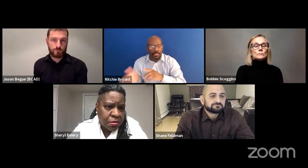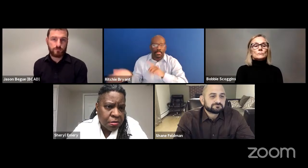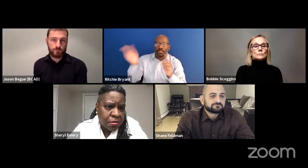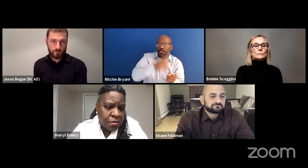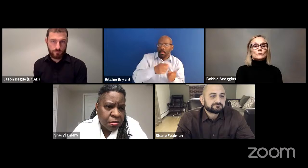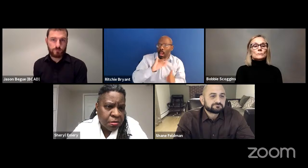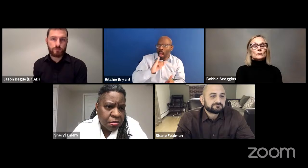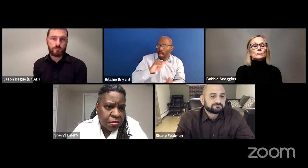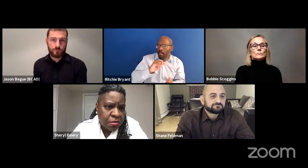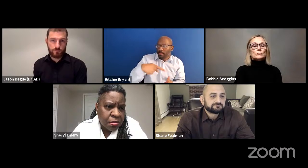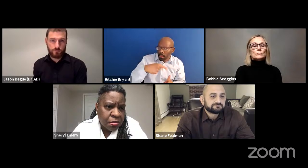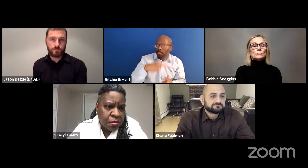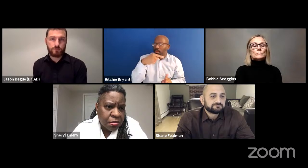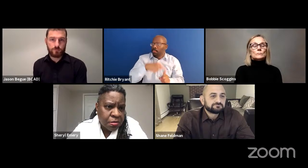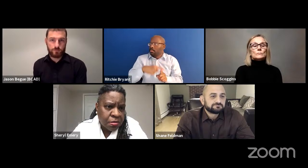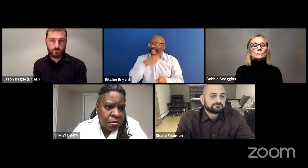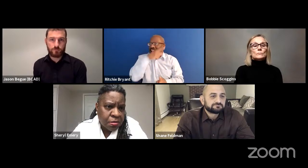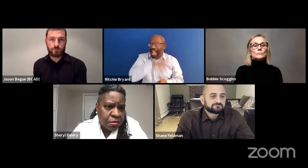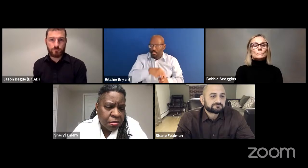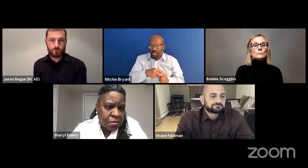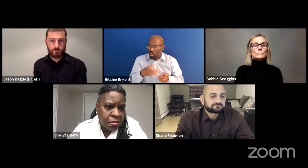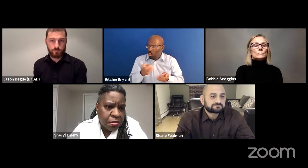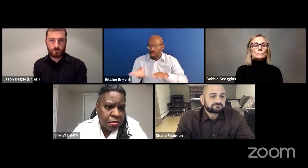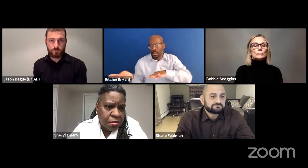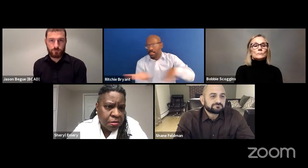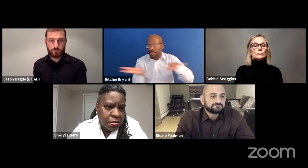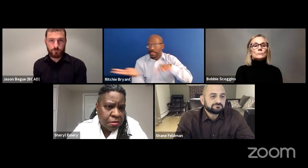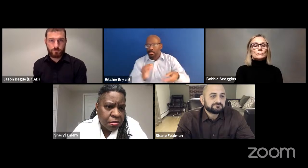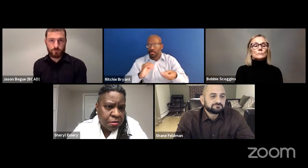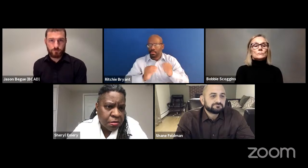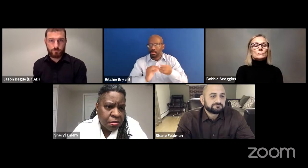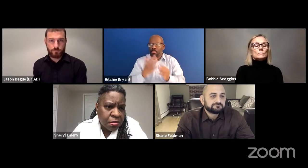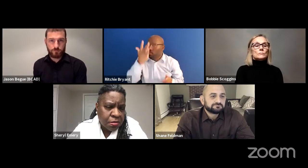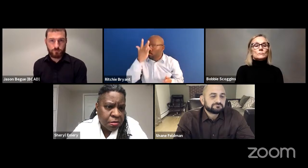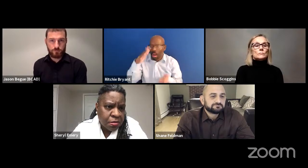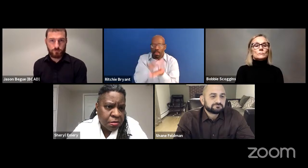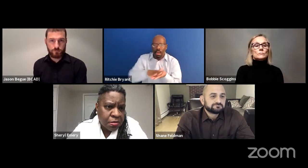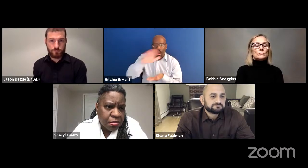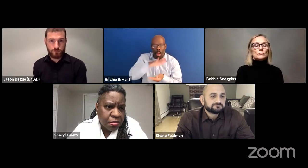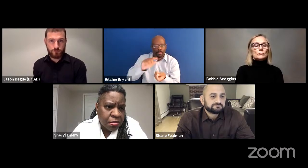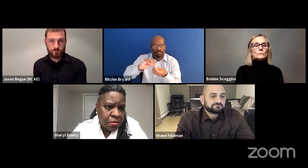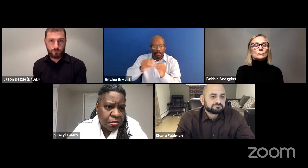usual. Change can be concerning. At the same time, the ITPs are concerned about the number